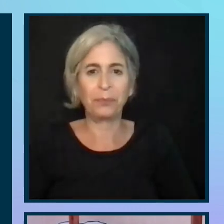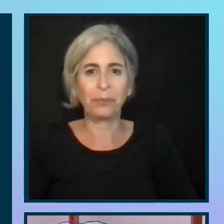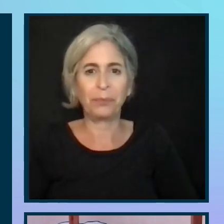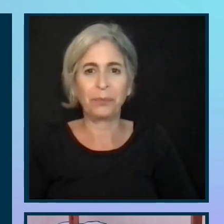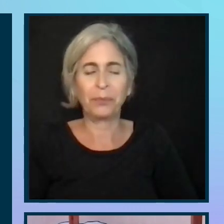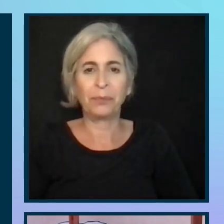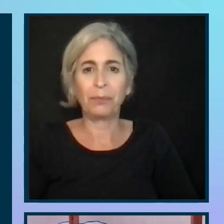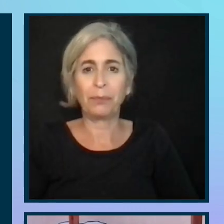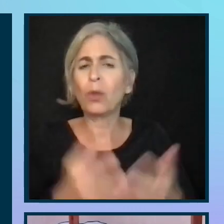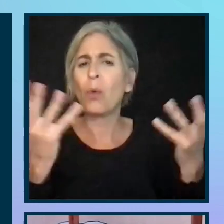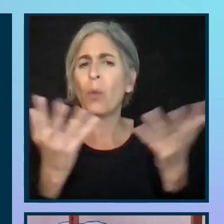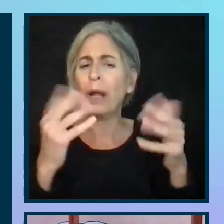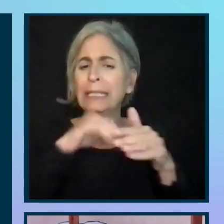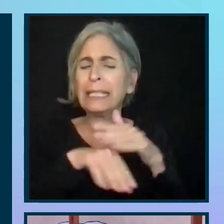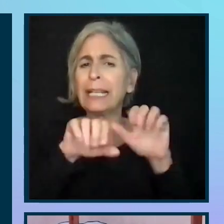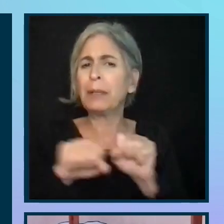so what is accessibility behavior-informed development?